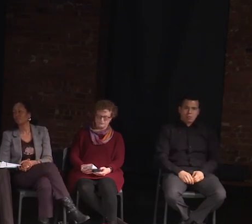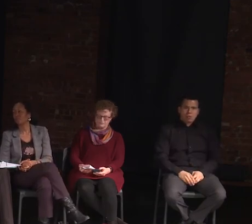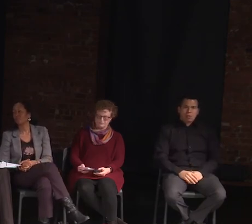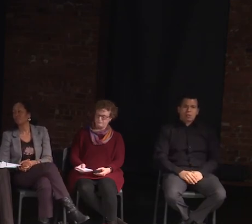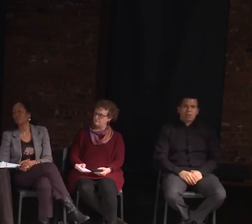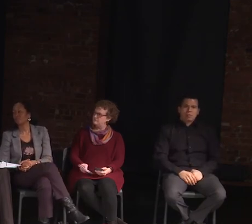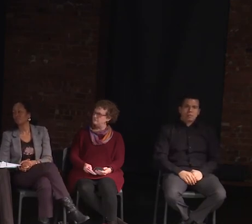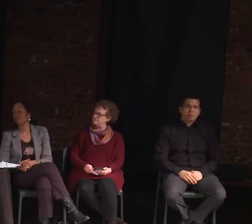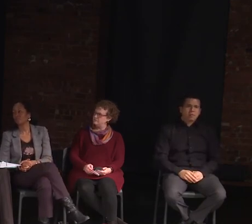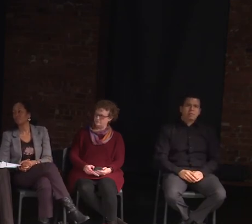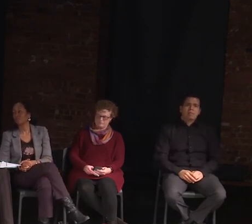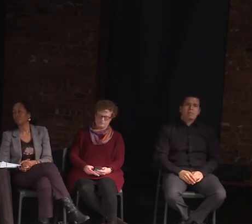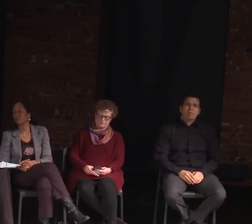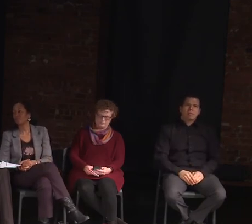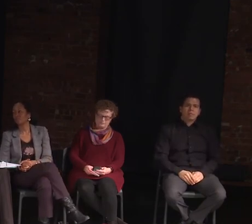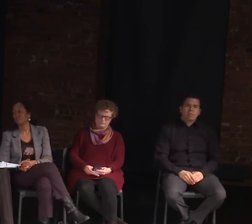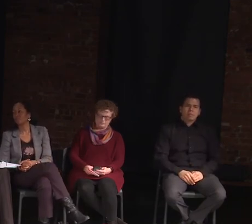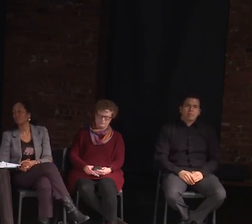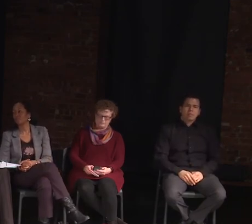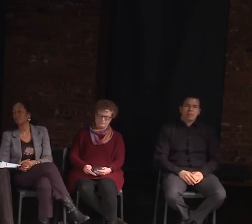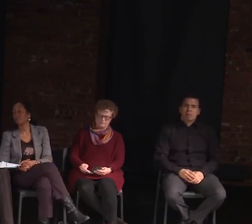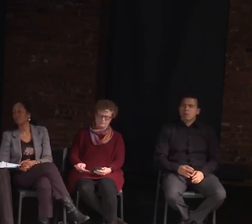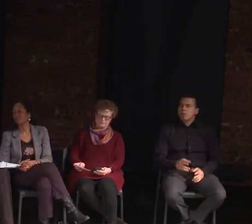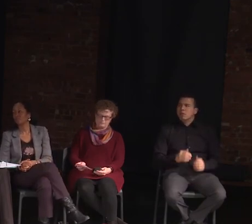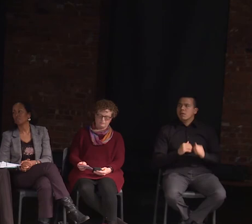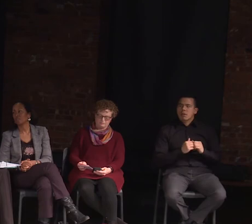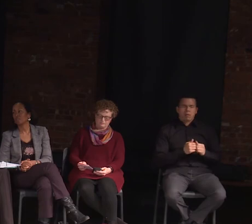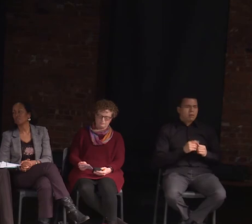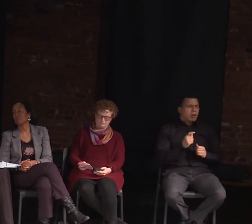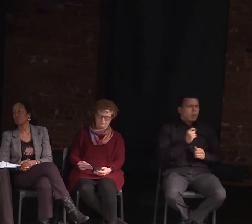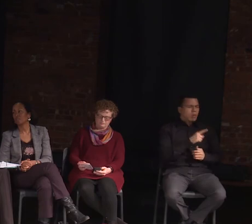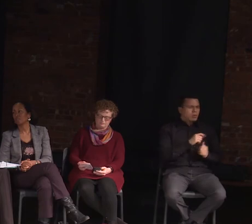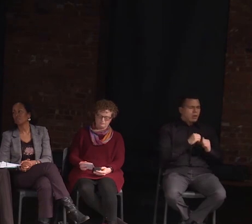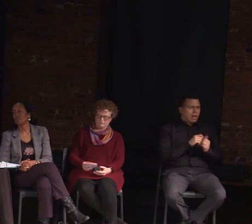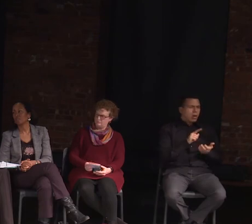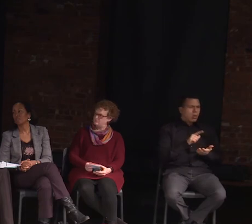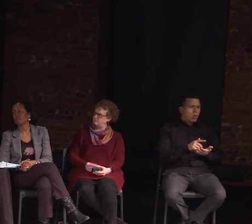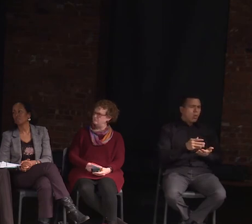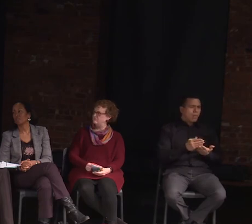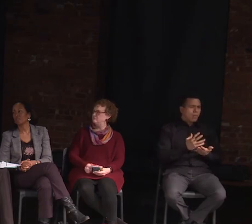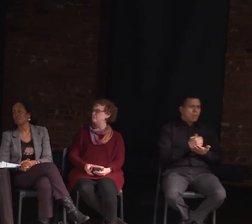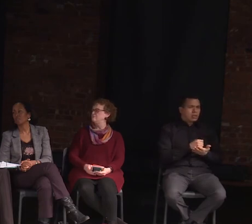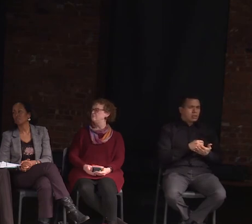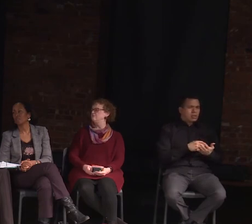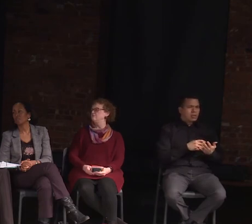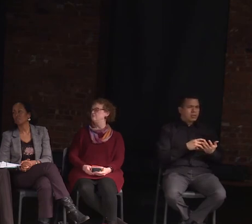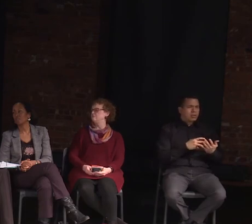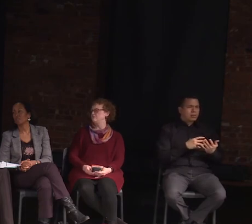How can low budget dance makers survive despite changes created and proposed by the Trump administration?